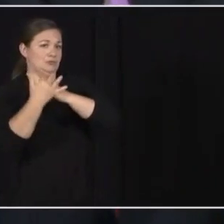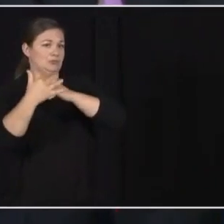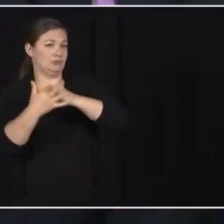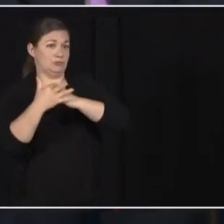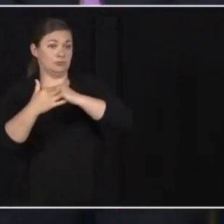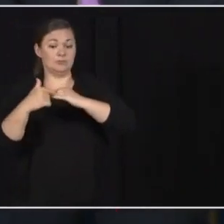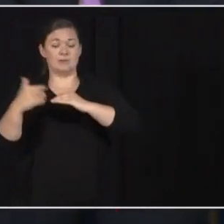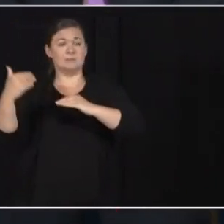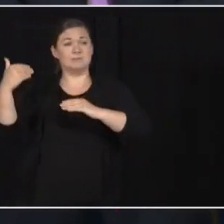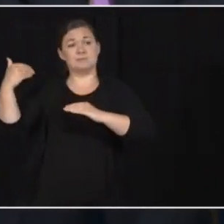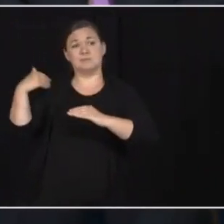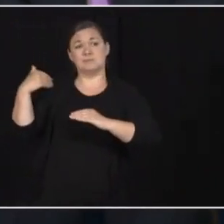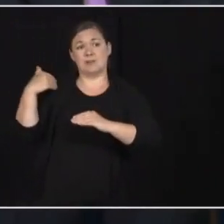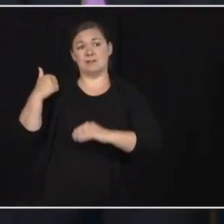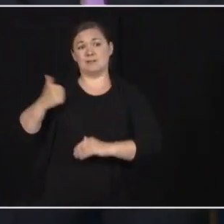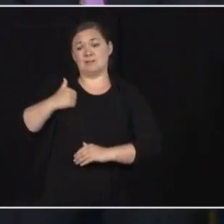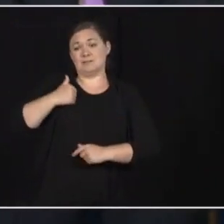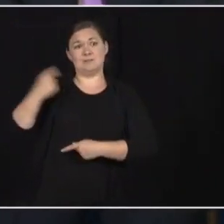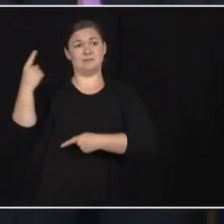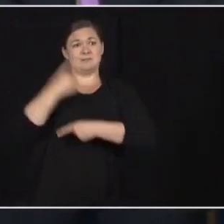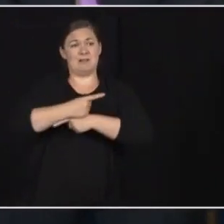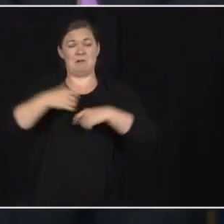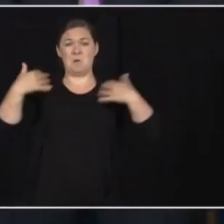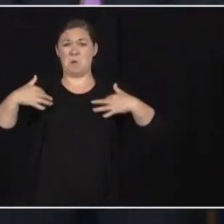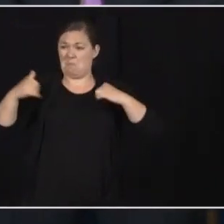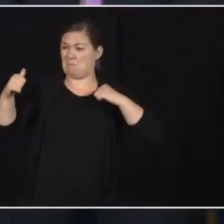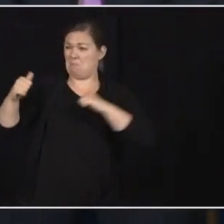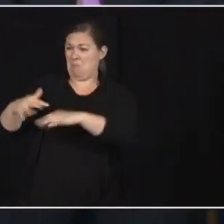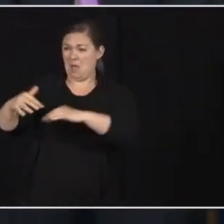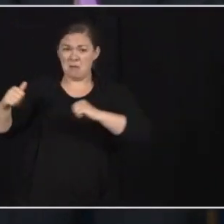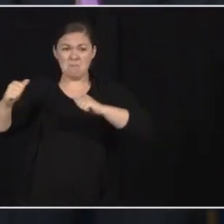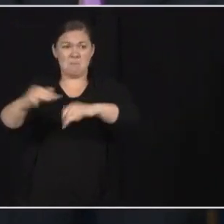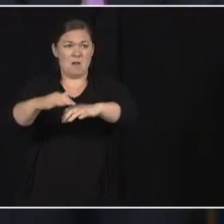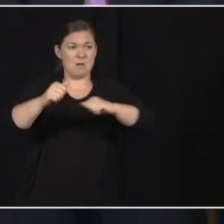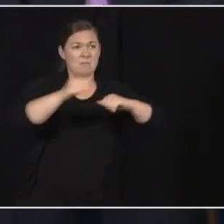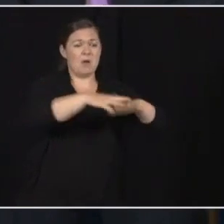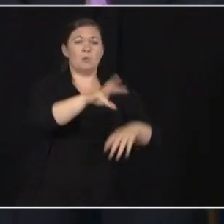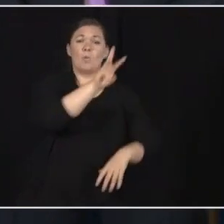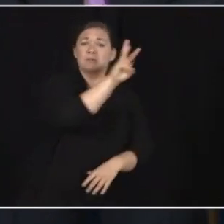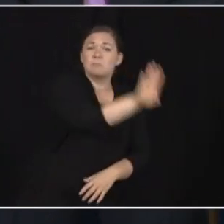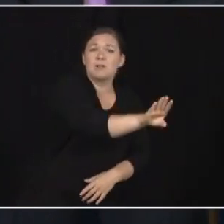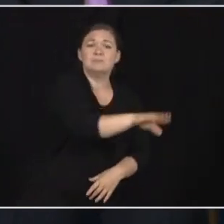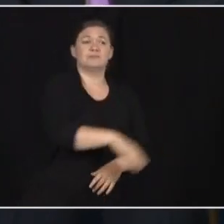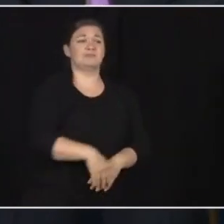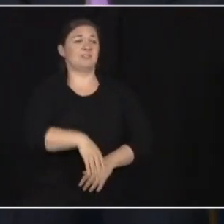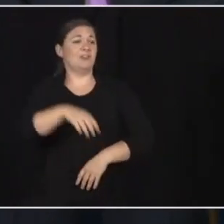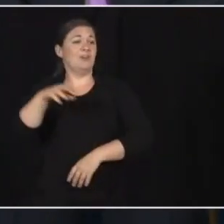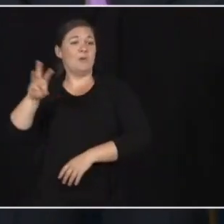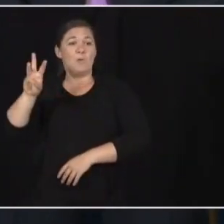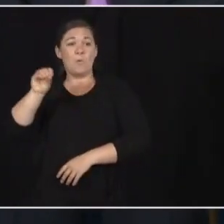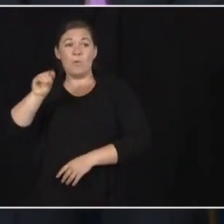We saw across the province, beaches were jammed on Canada Beach. Many people were ignoring physical